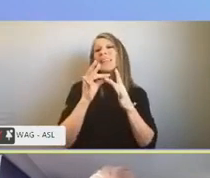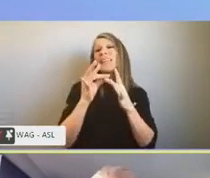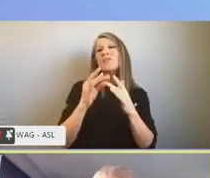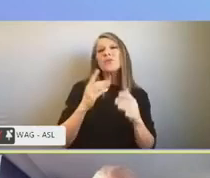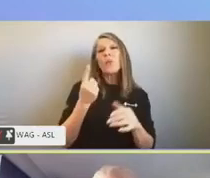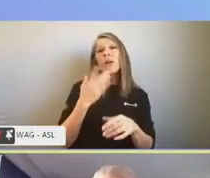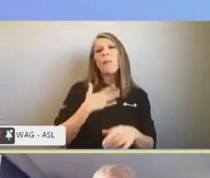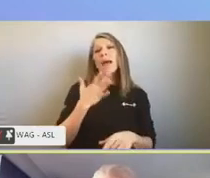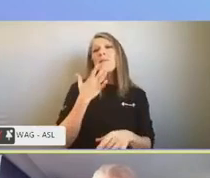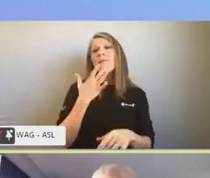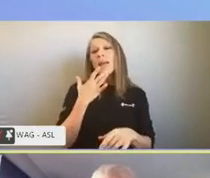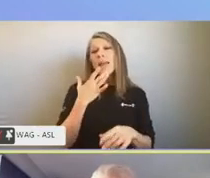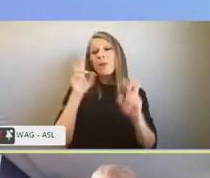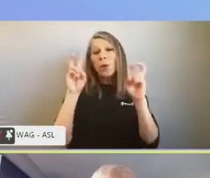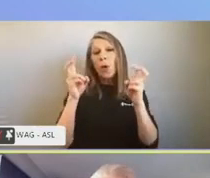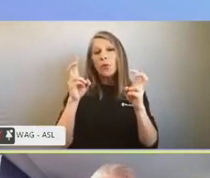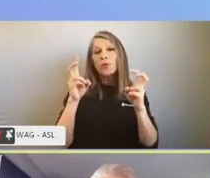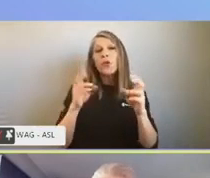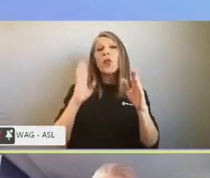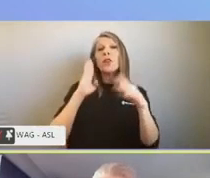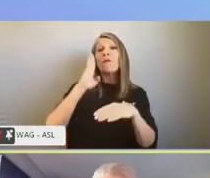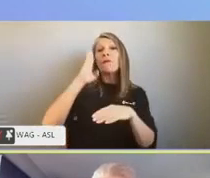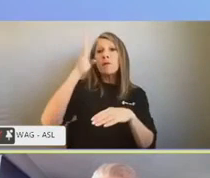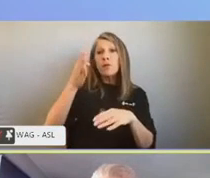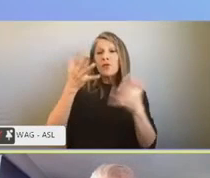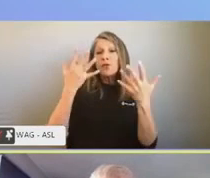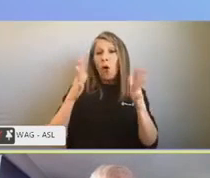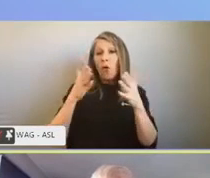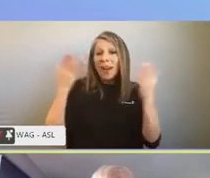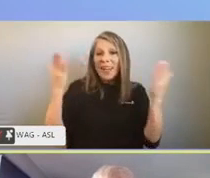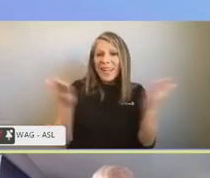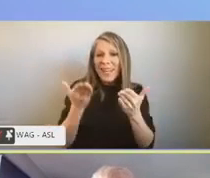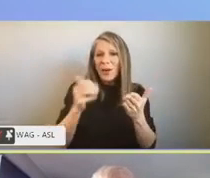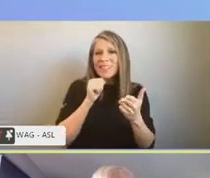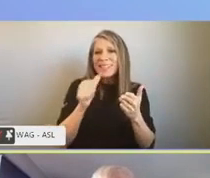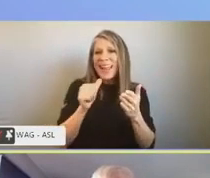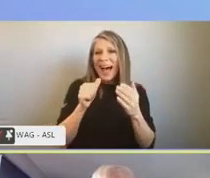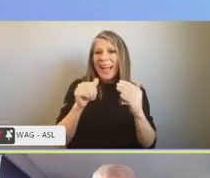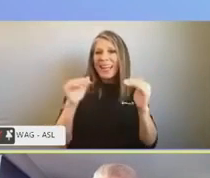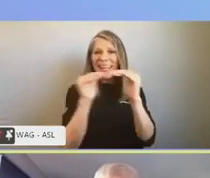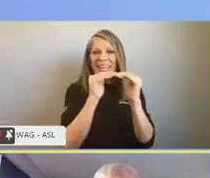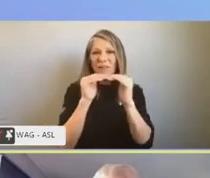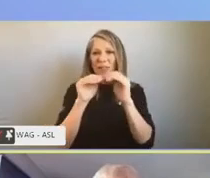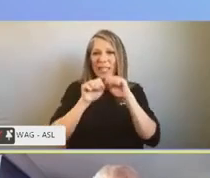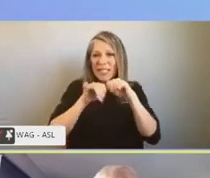presidential election cycle, you can see how it is behind. That leads to one of my favorite quotes, which is